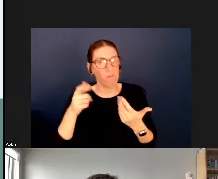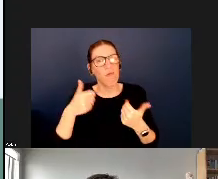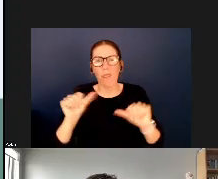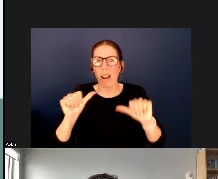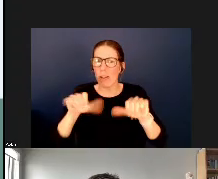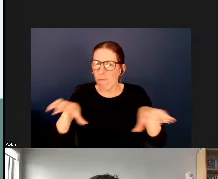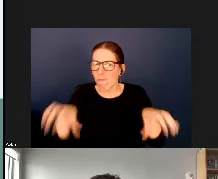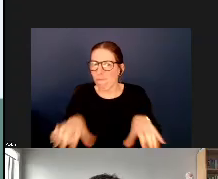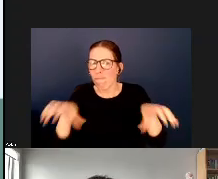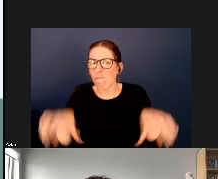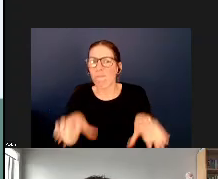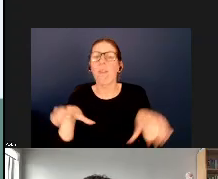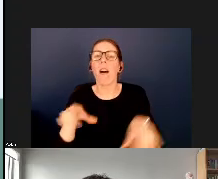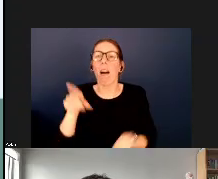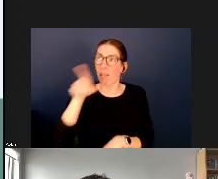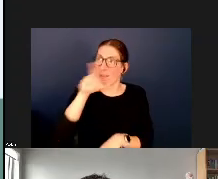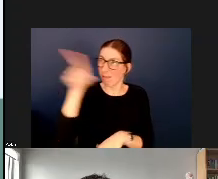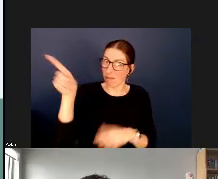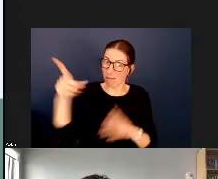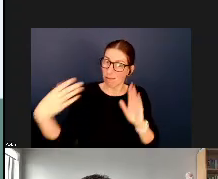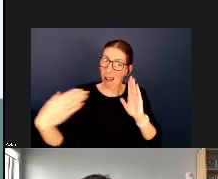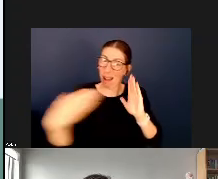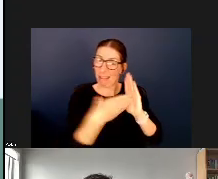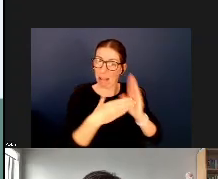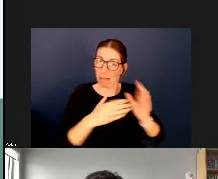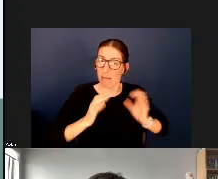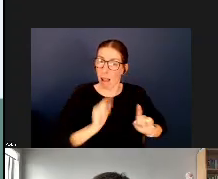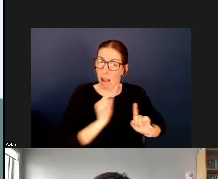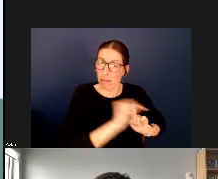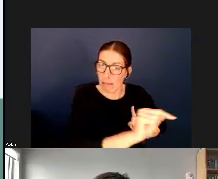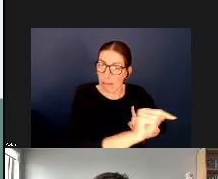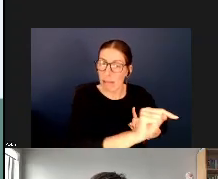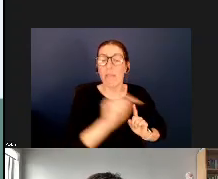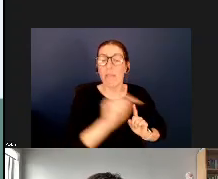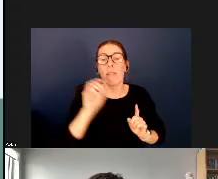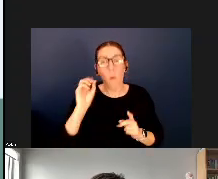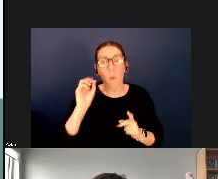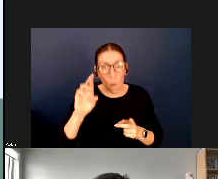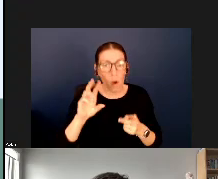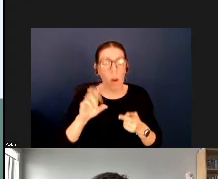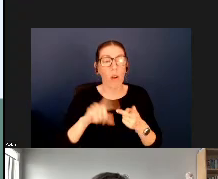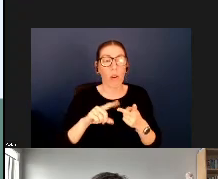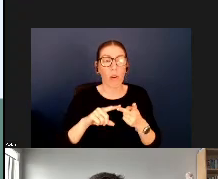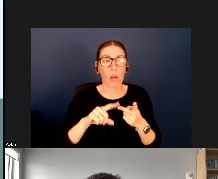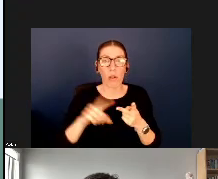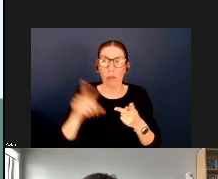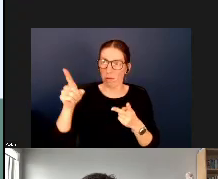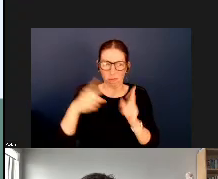operate against clients' best interests, or that replicate harmful dynamics of institutionalized